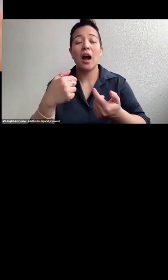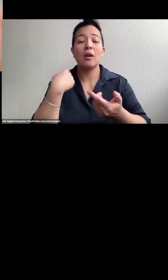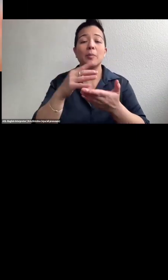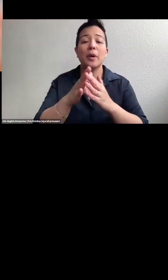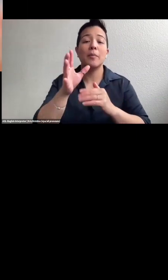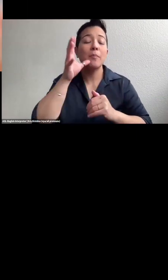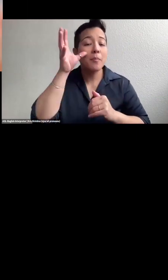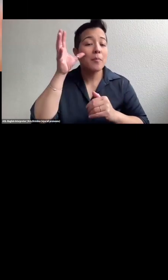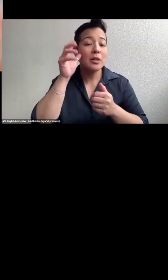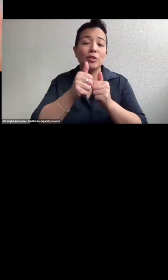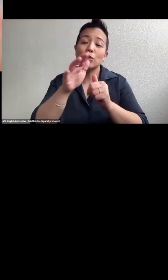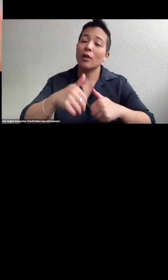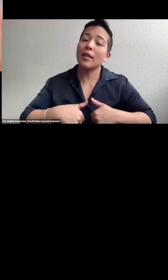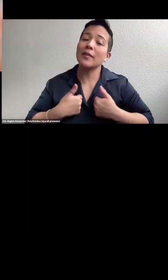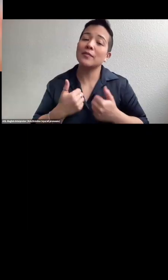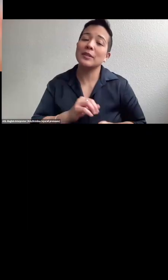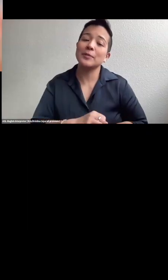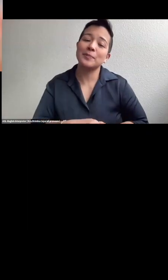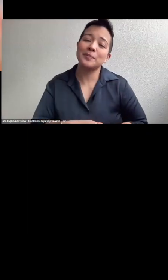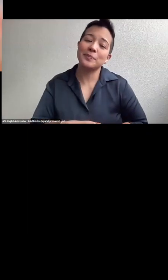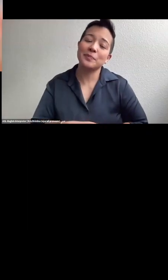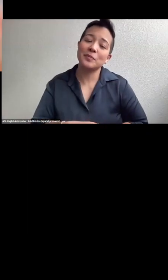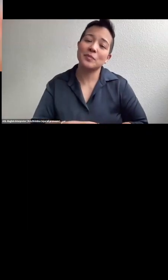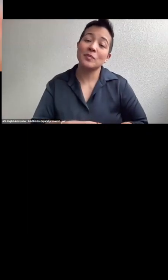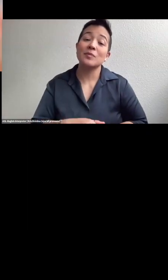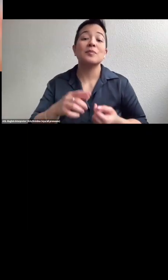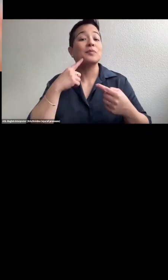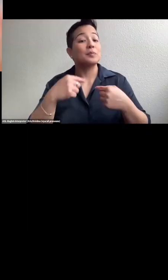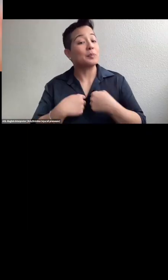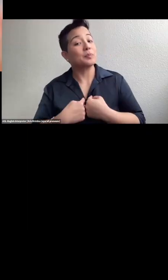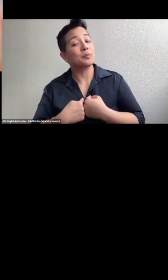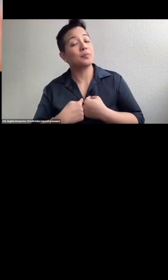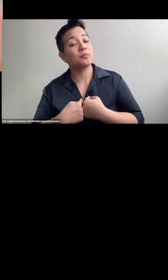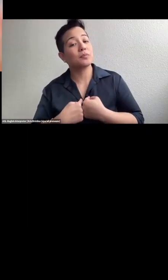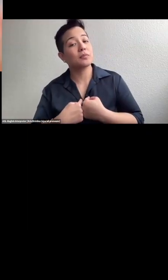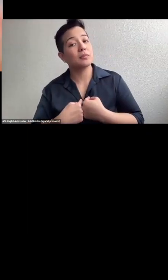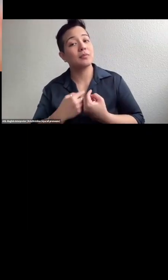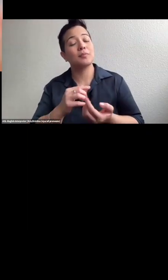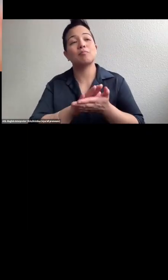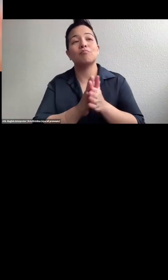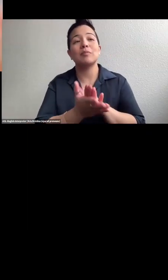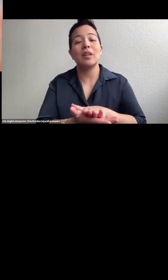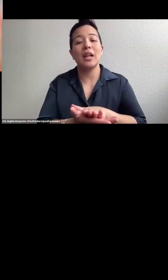parent changed your life? For me, becoming a parent,